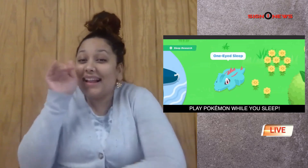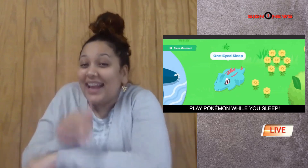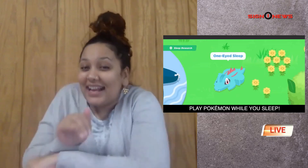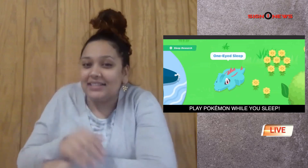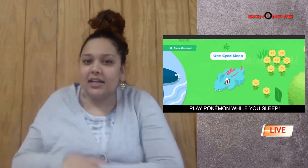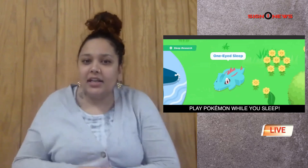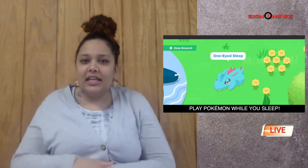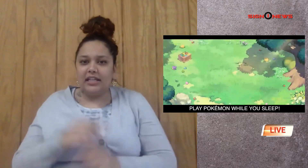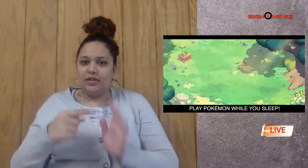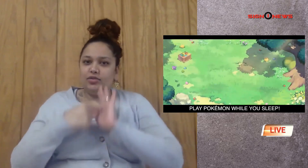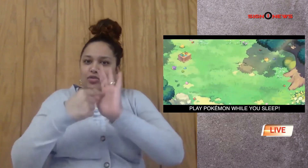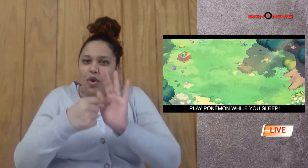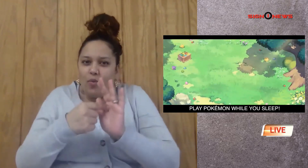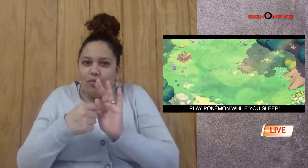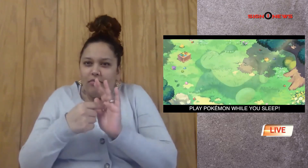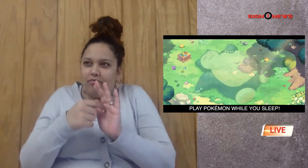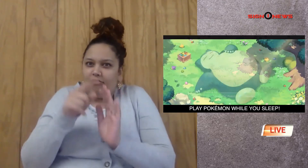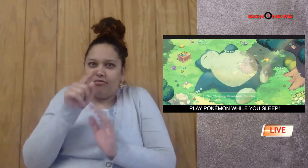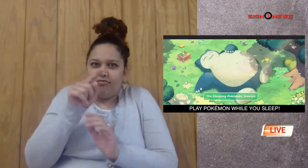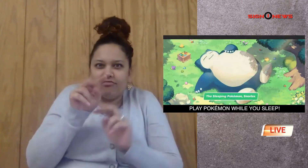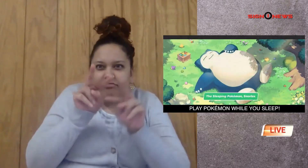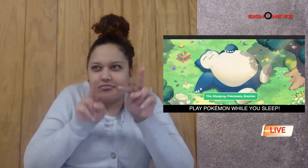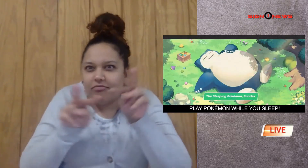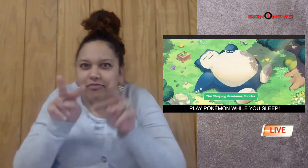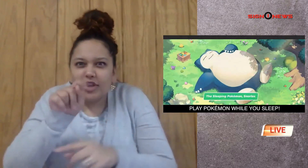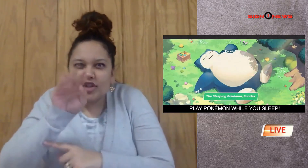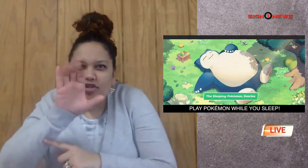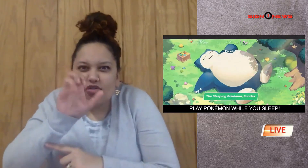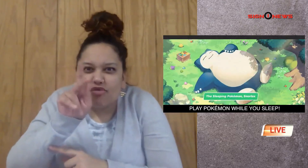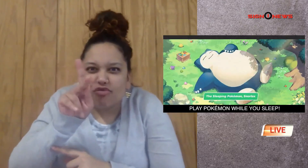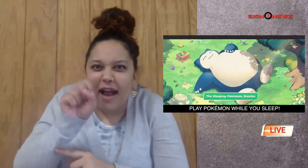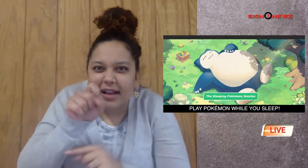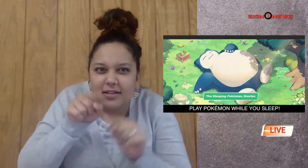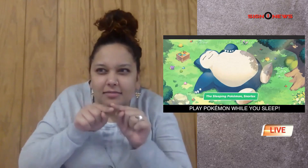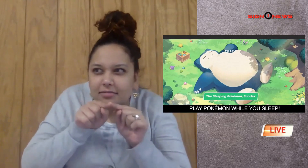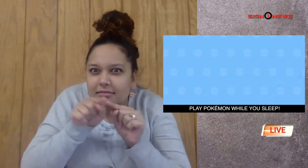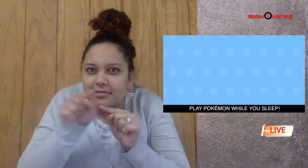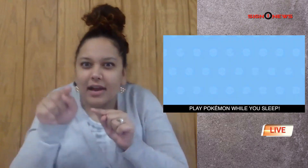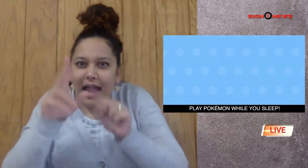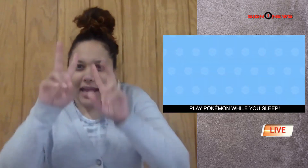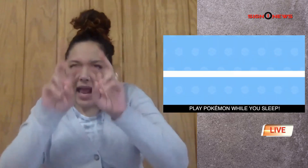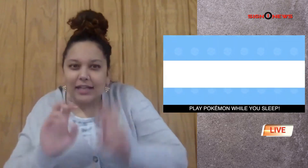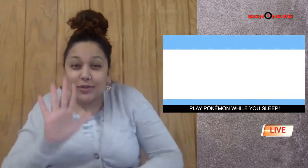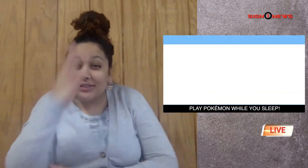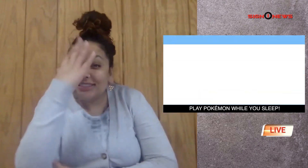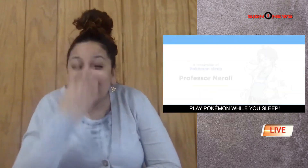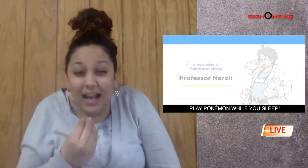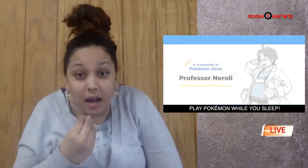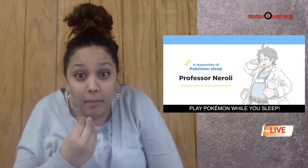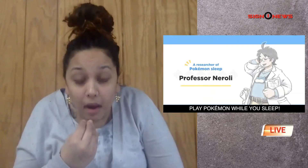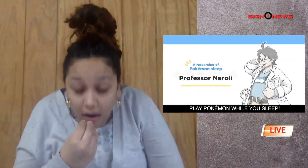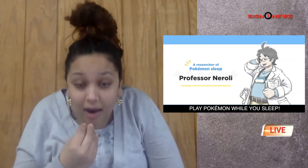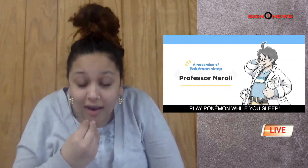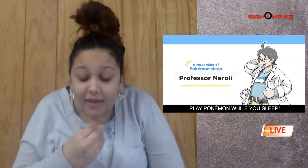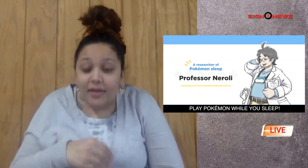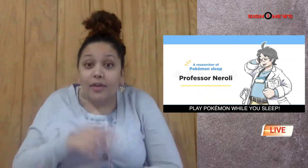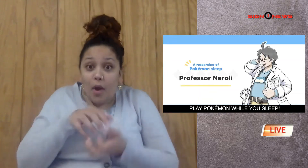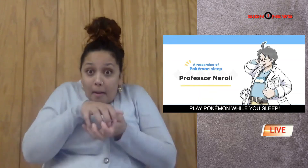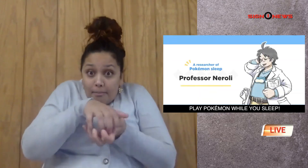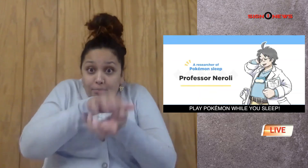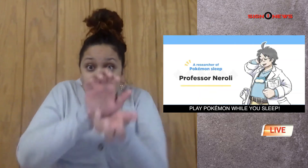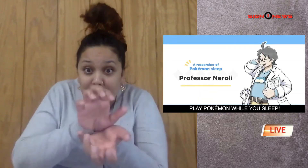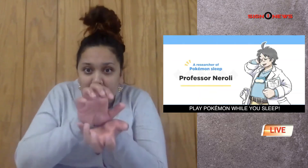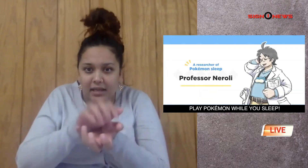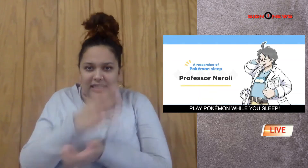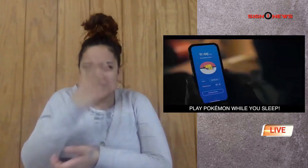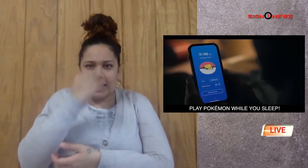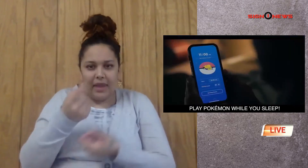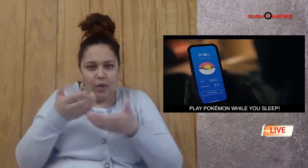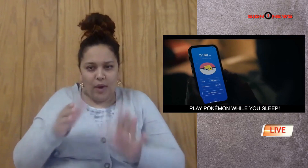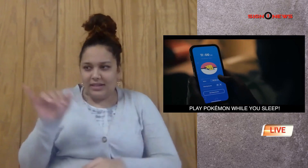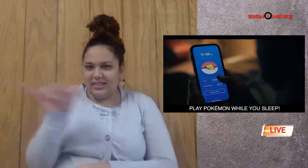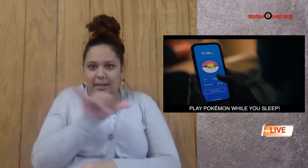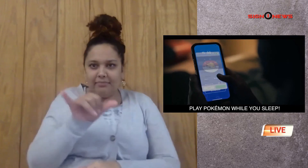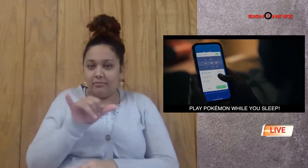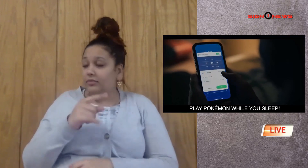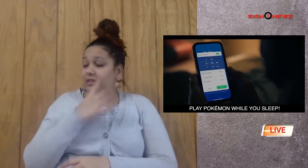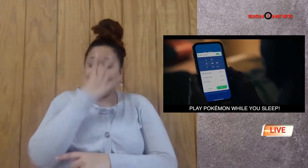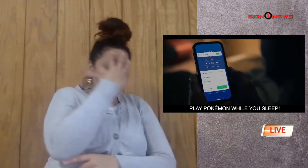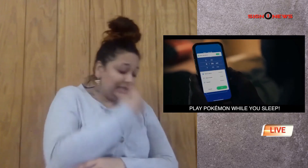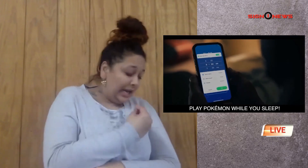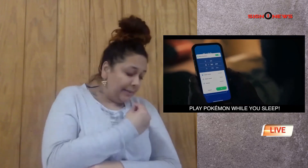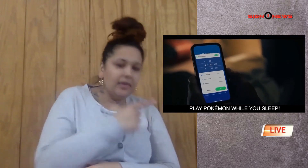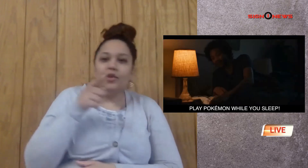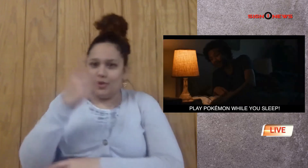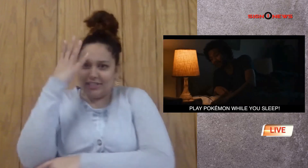go to bed at night it tracks and analyzes your sleep